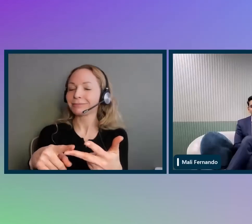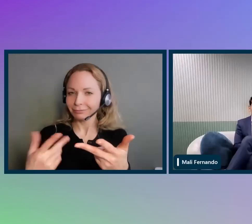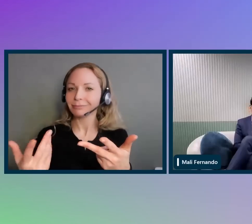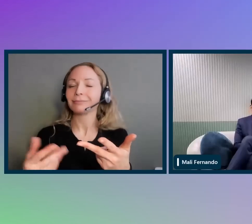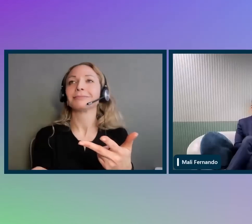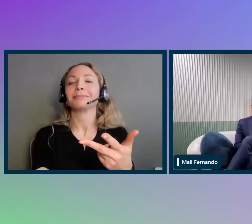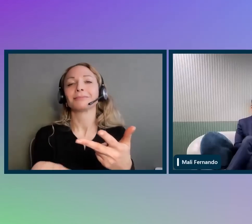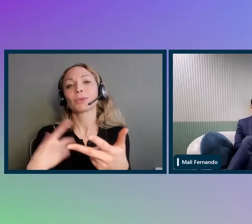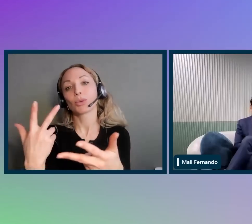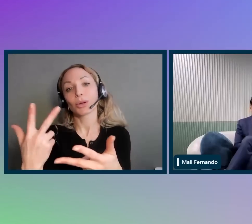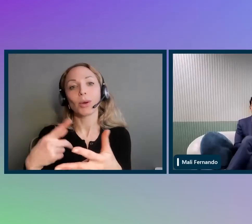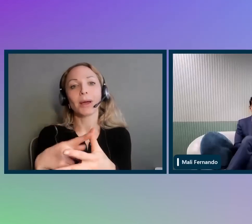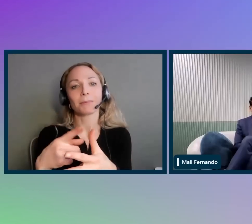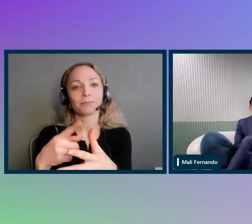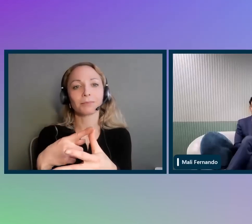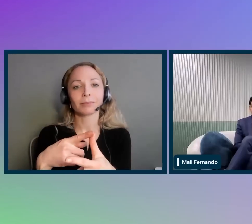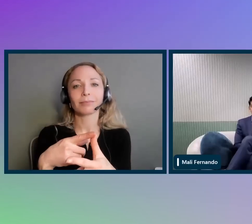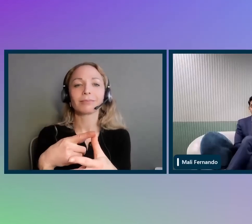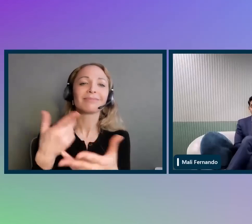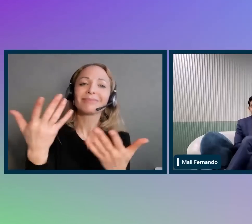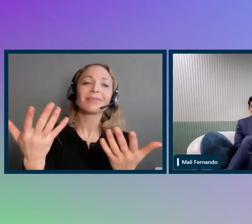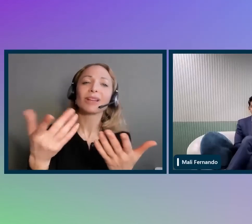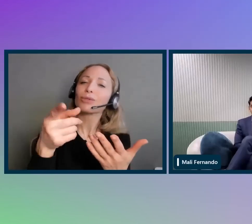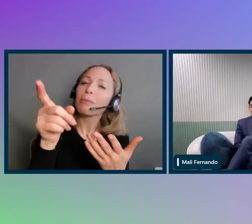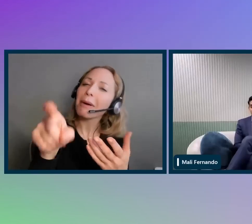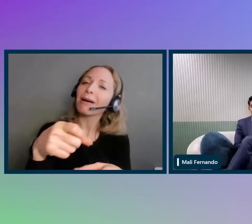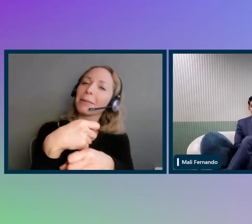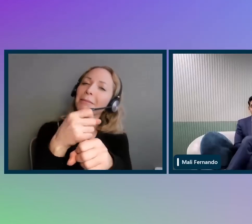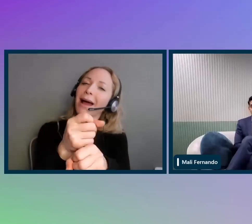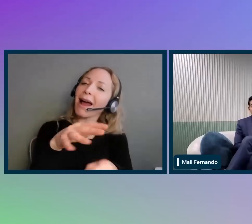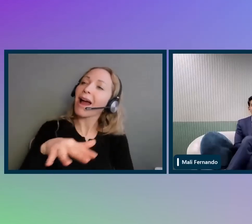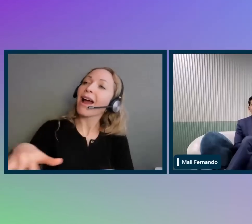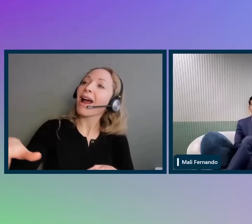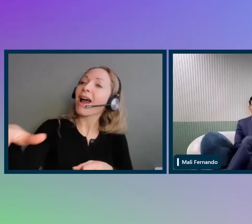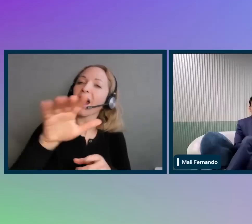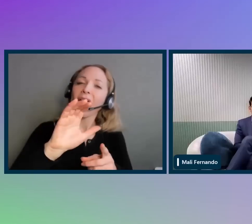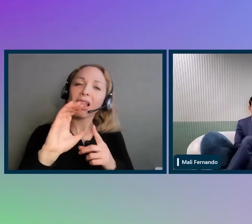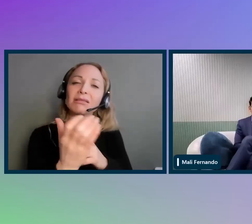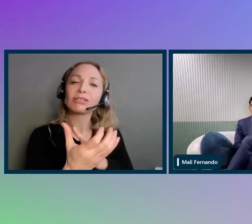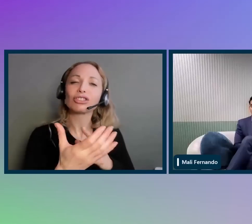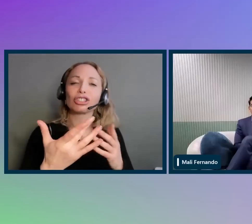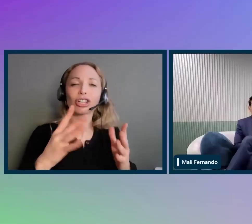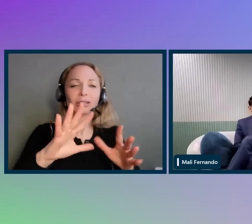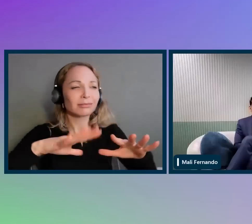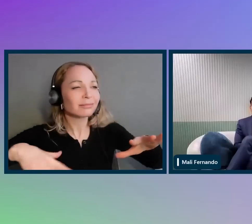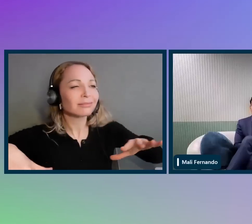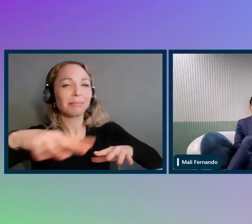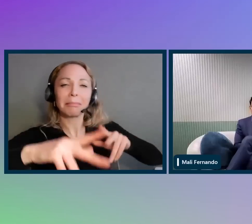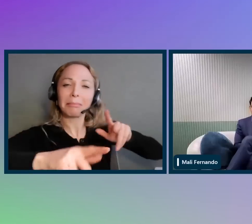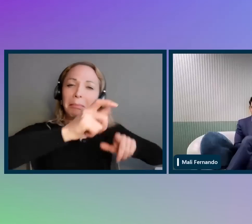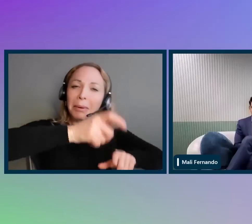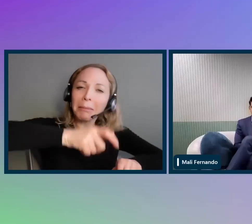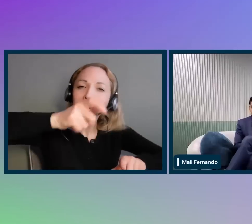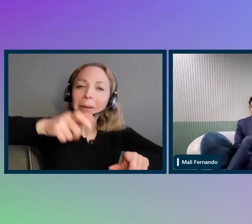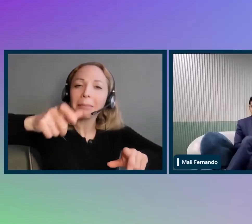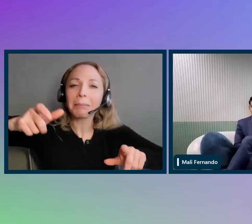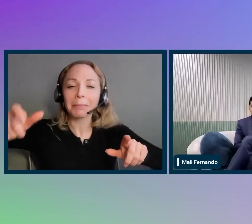Firstly, create the right culture. Without the right culture, you're gonna be fighting this, you're gonna be fighting this constantly.